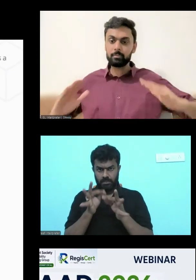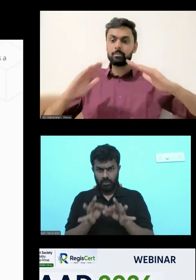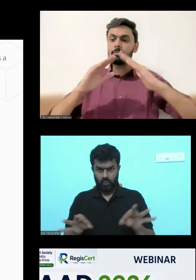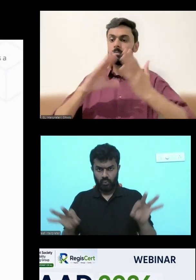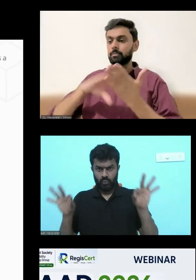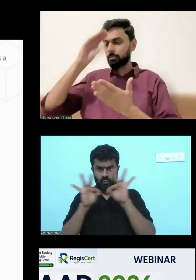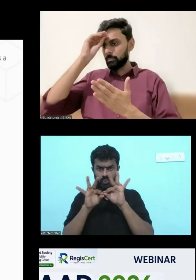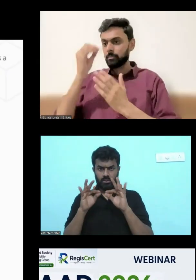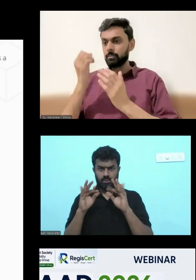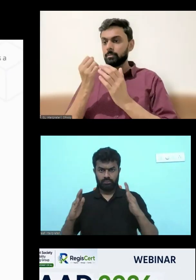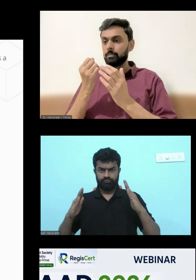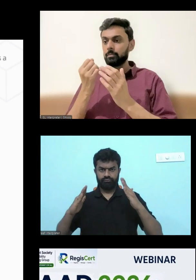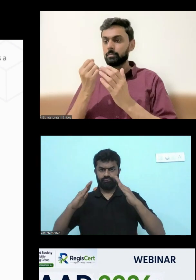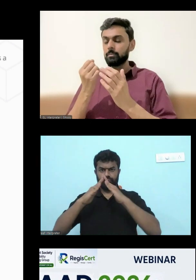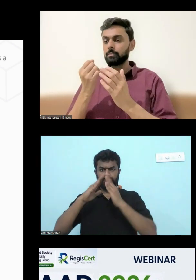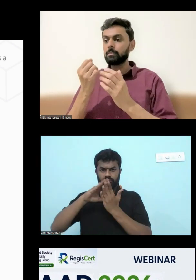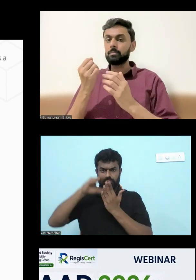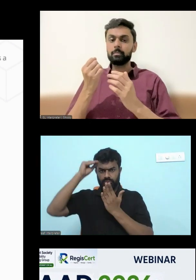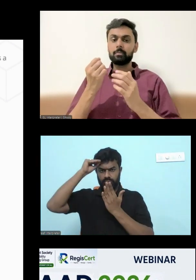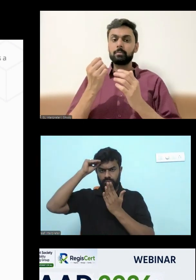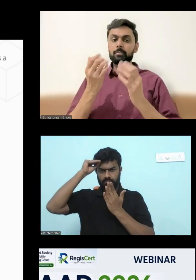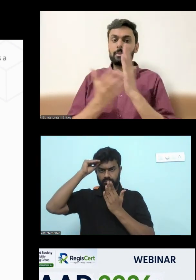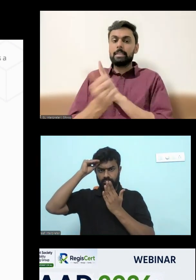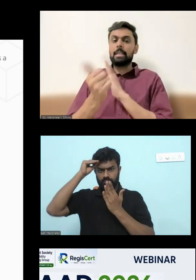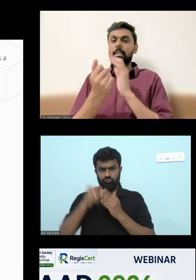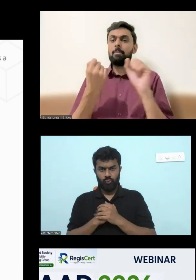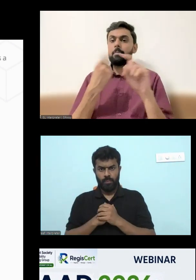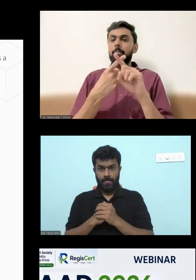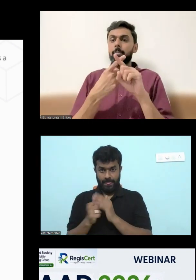their academic performance. So, we prefer equity over equality.